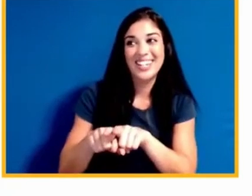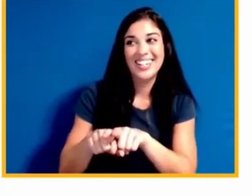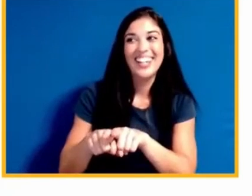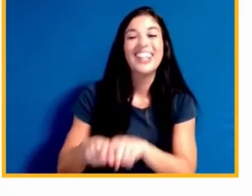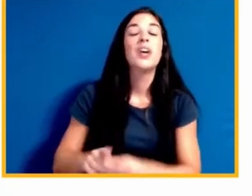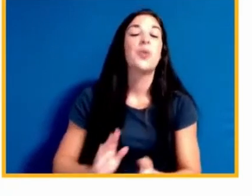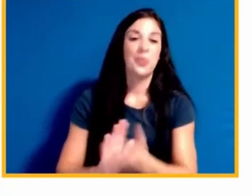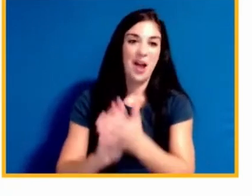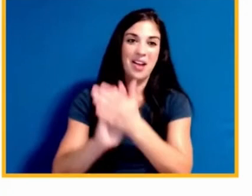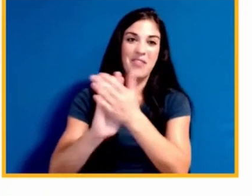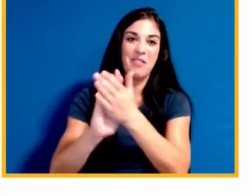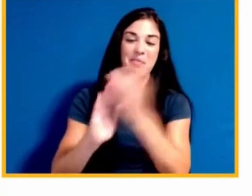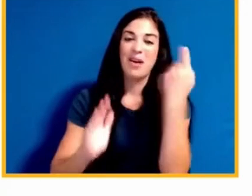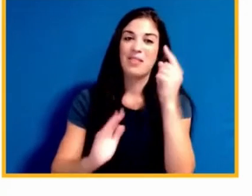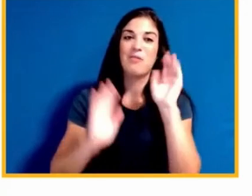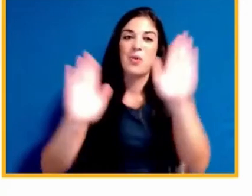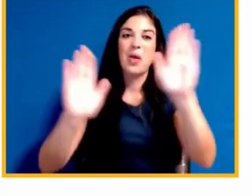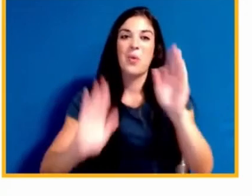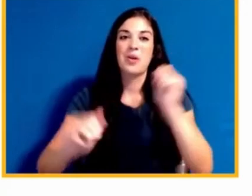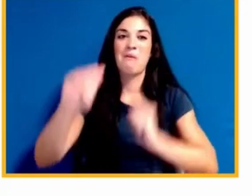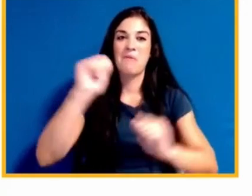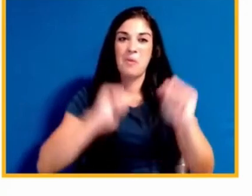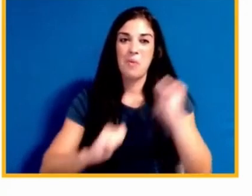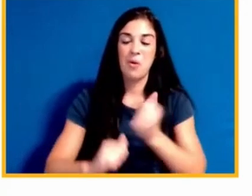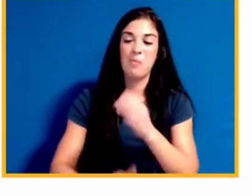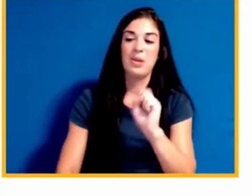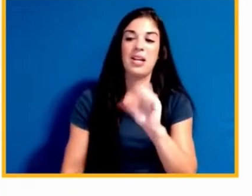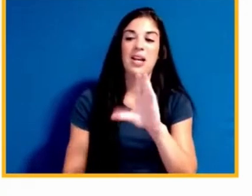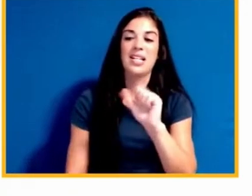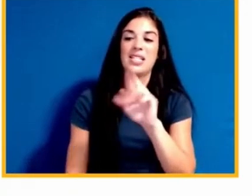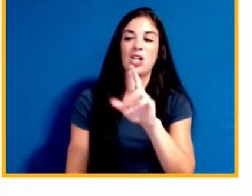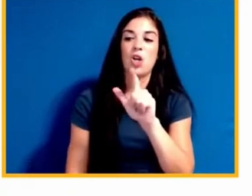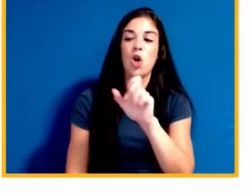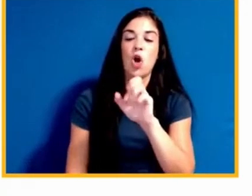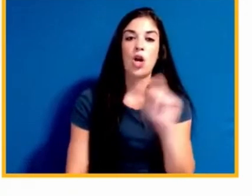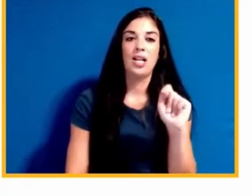round of applause for that wonderful performance by Scarlett Janefox.